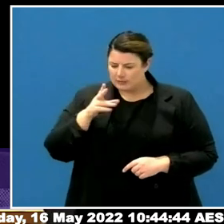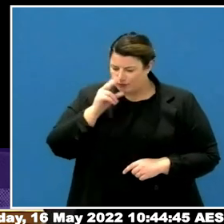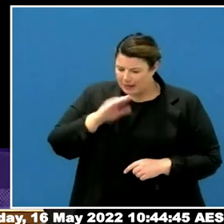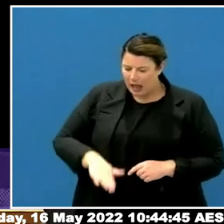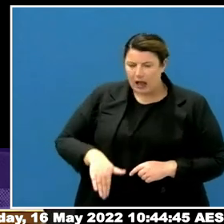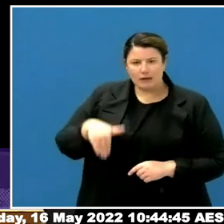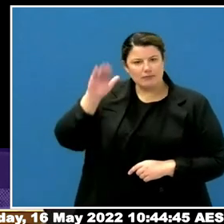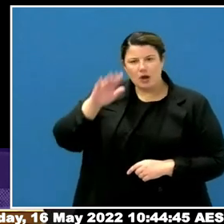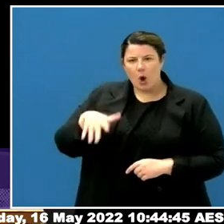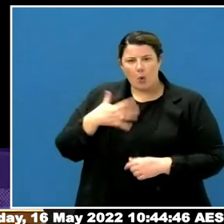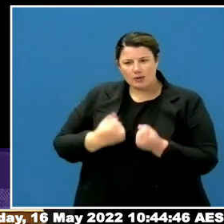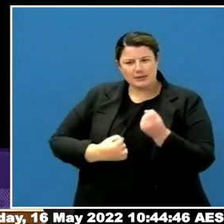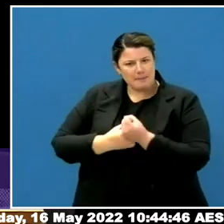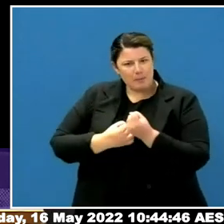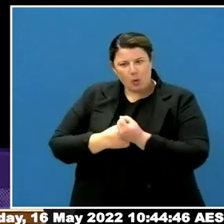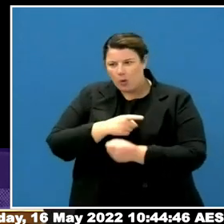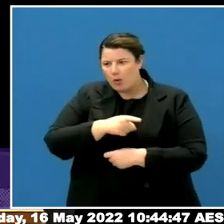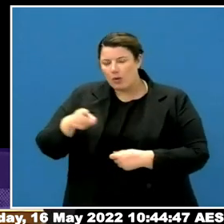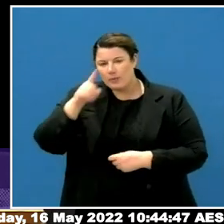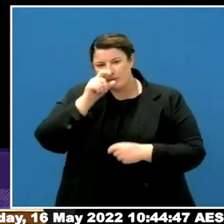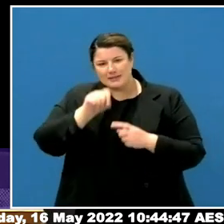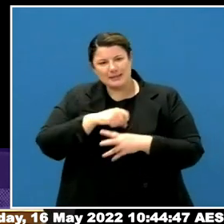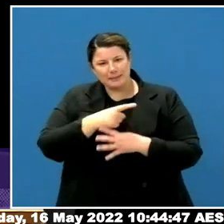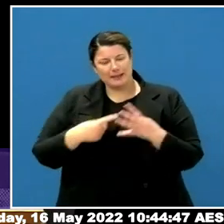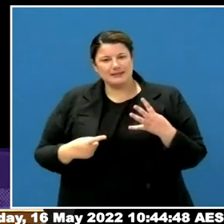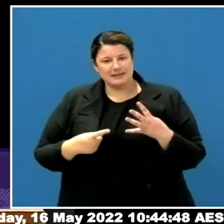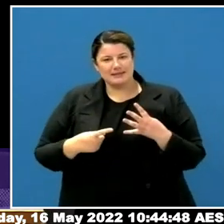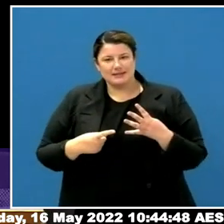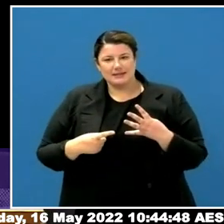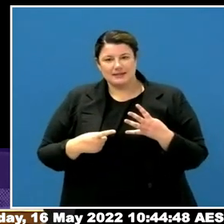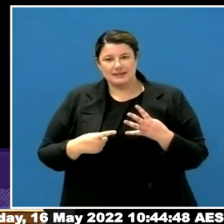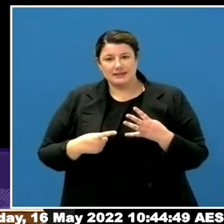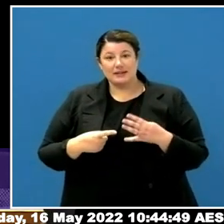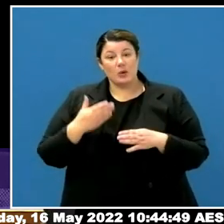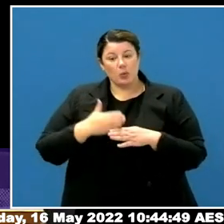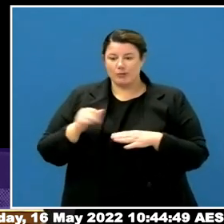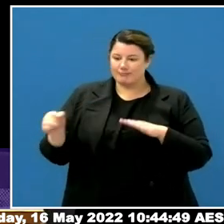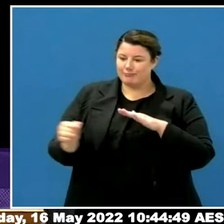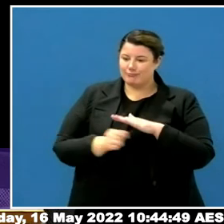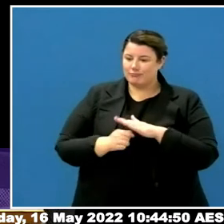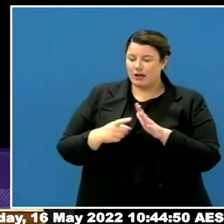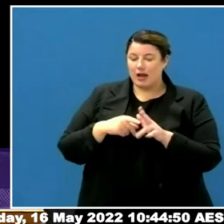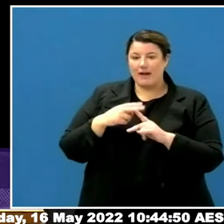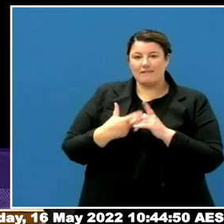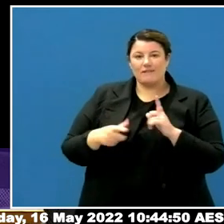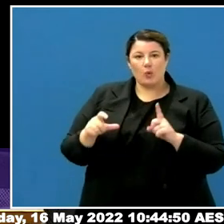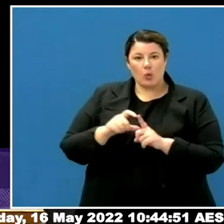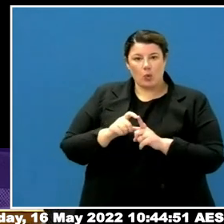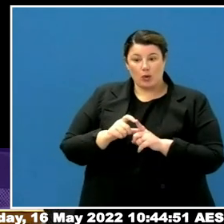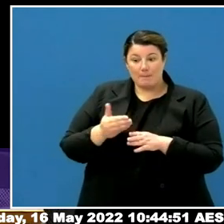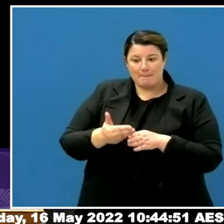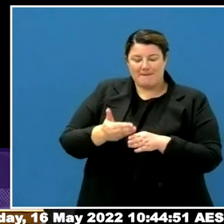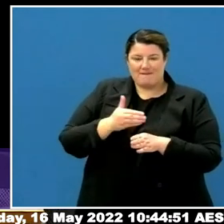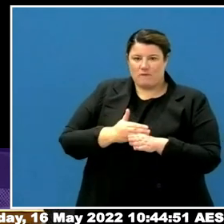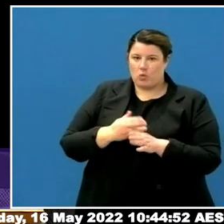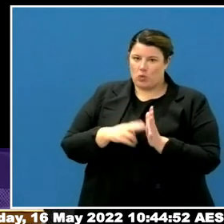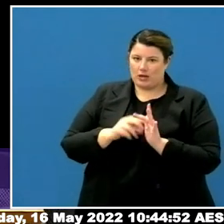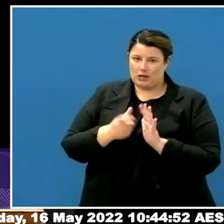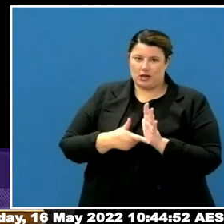people with disability, and how she started out as an Afford Lifestyle Assistant before the introduction of the NDIS.